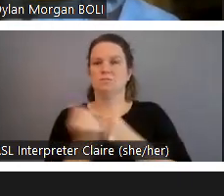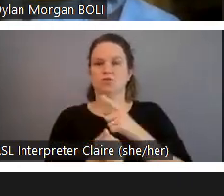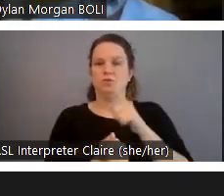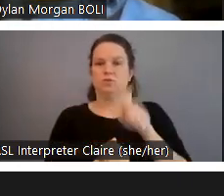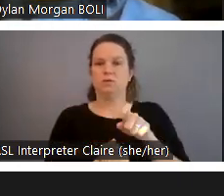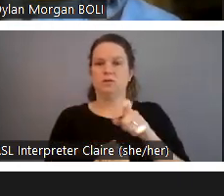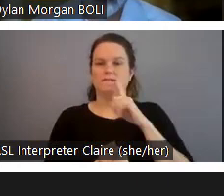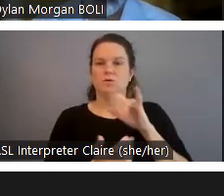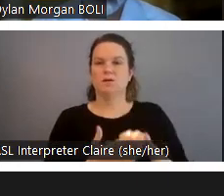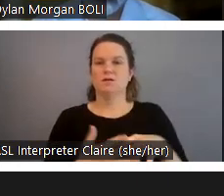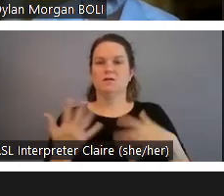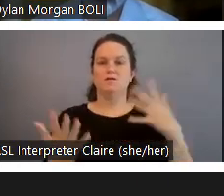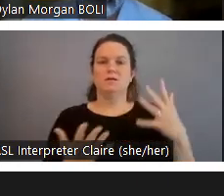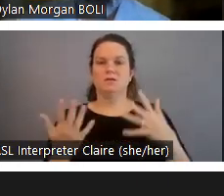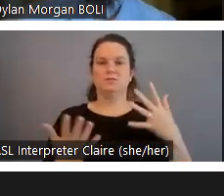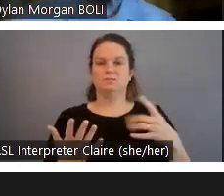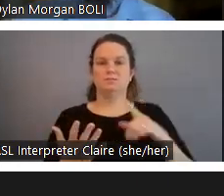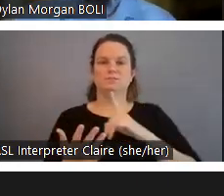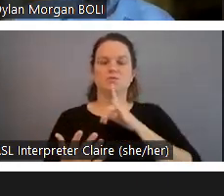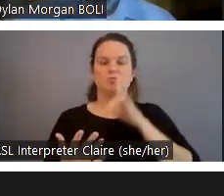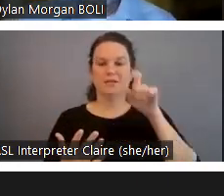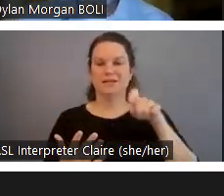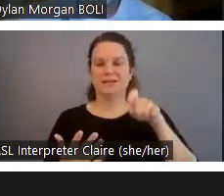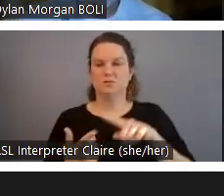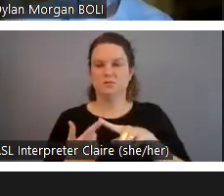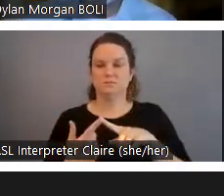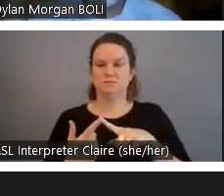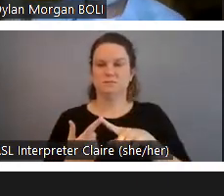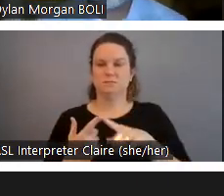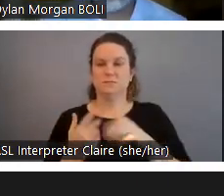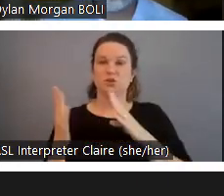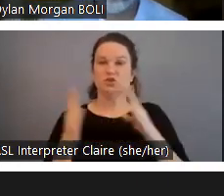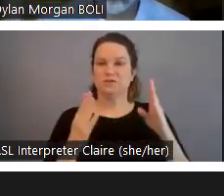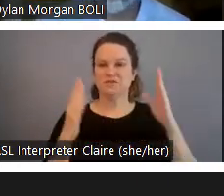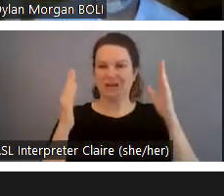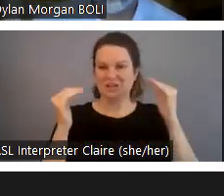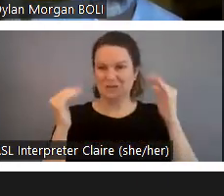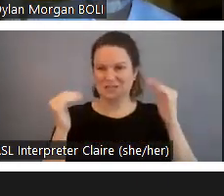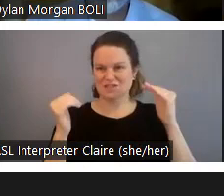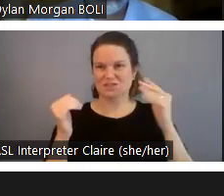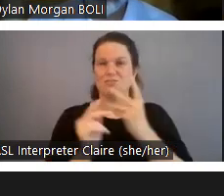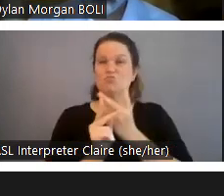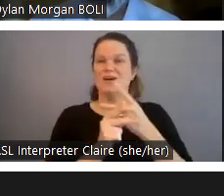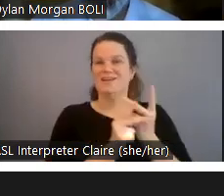condition really needs to, you know- we're gonna have to shift expectations